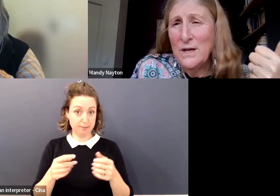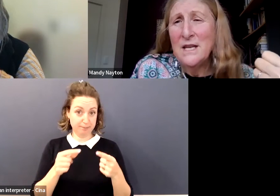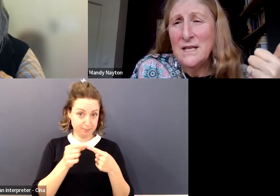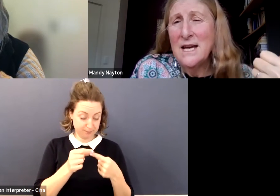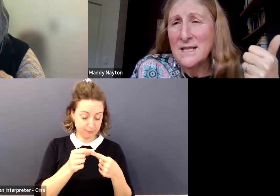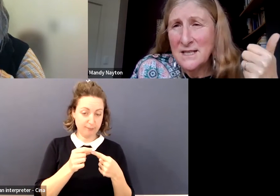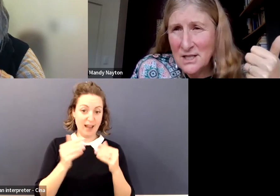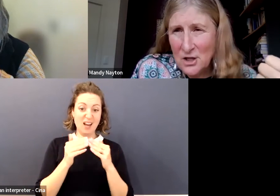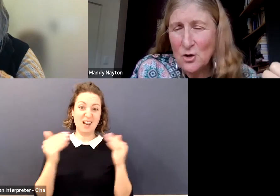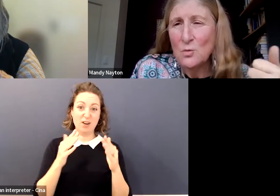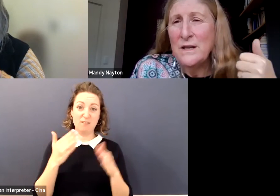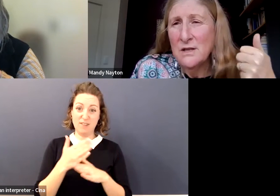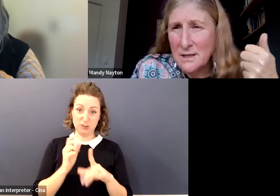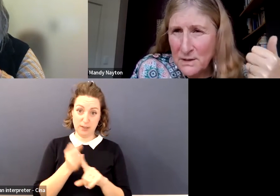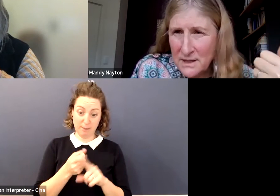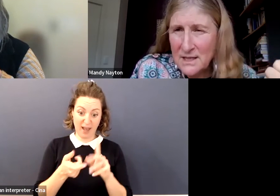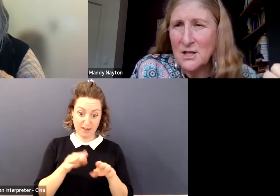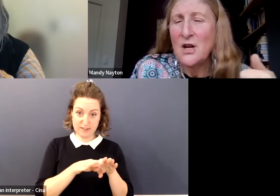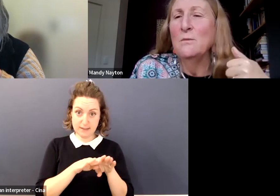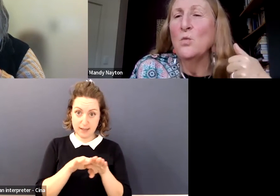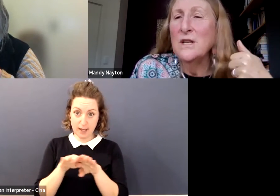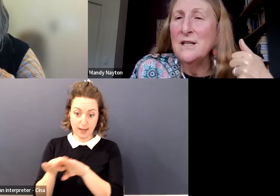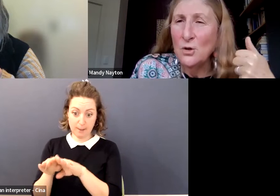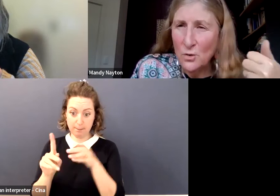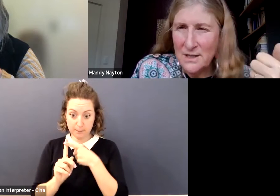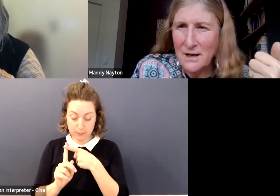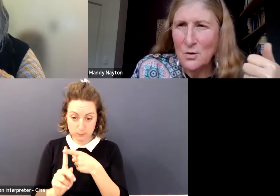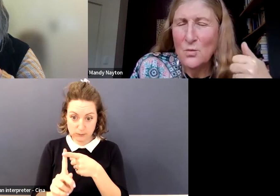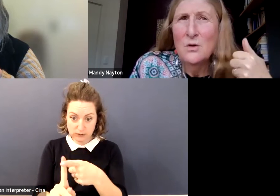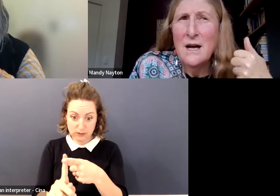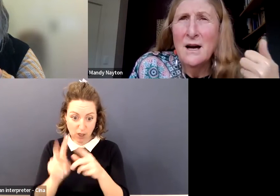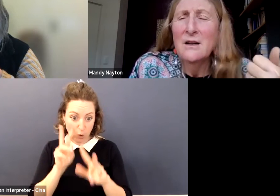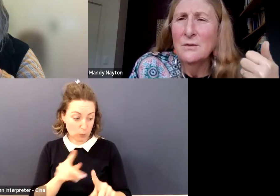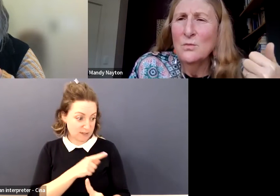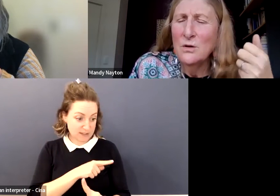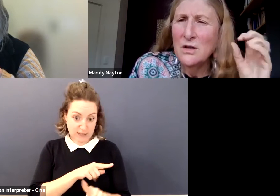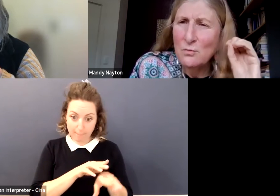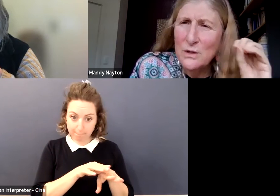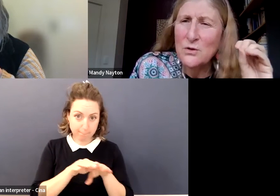whether it has continued, whether it is persistent and what it looks like. What are the real